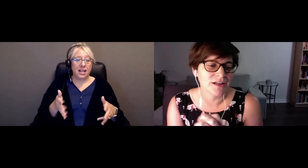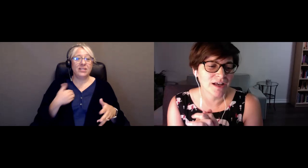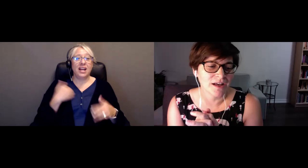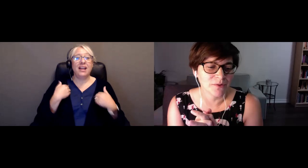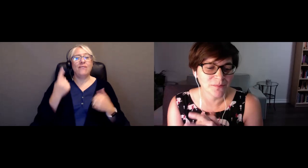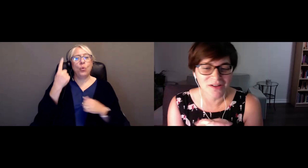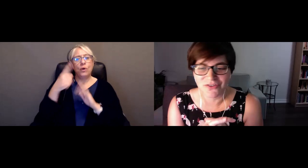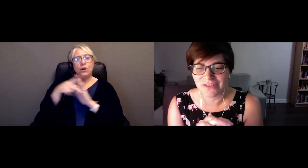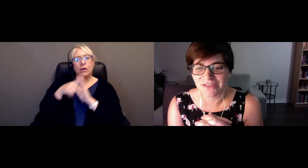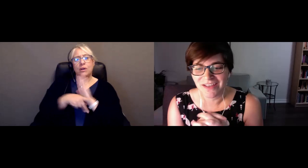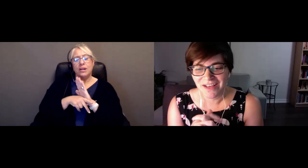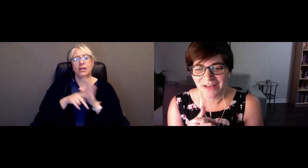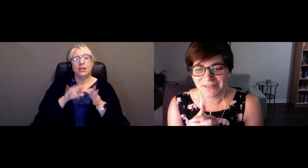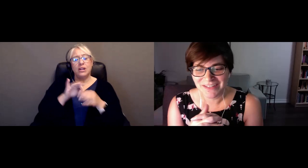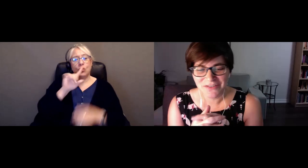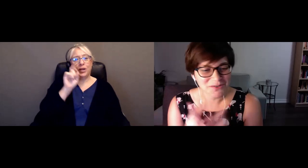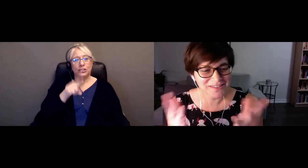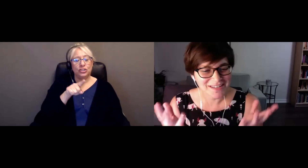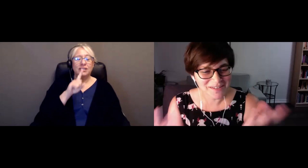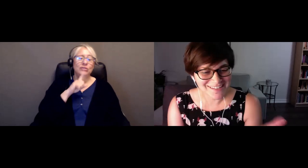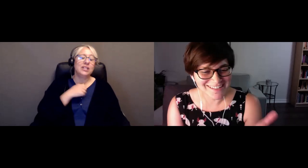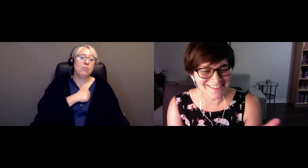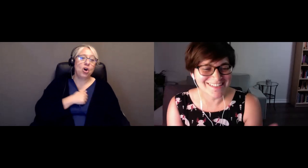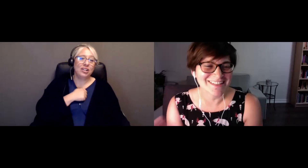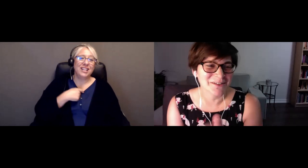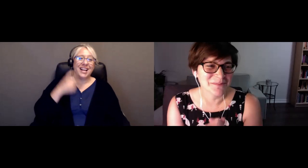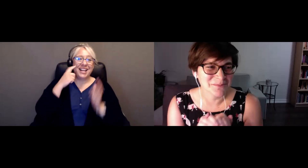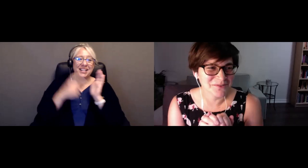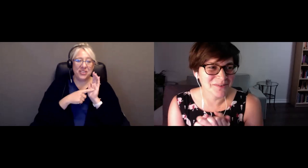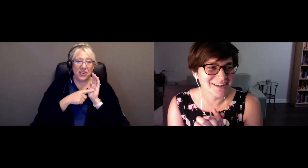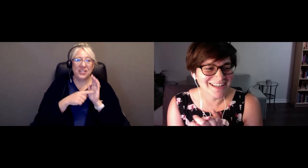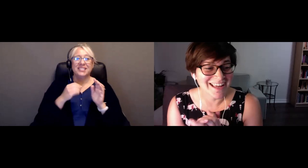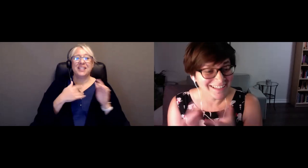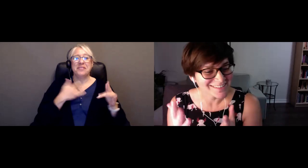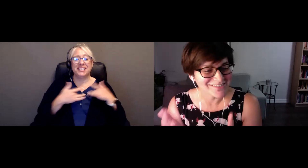with apologies because I just noticed and I'm excited to see there are people from Ghana and